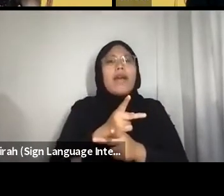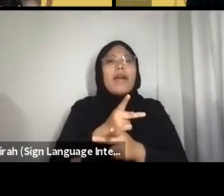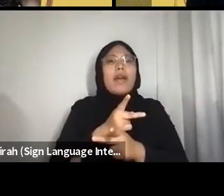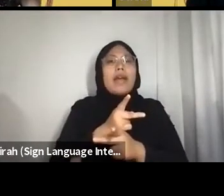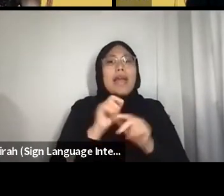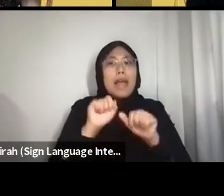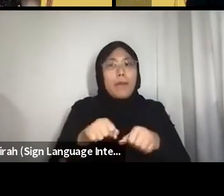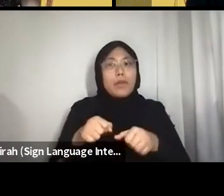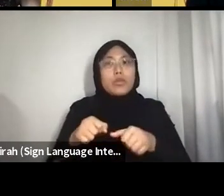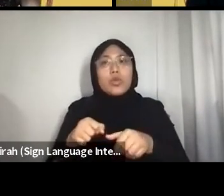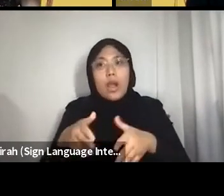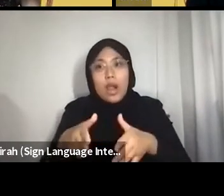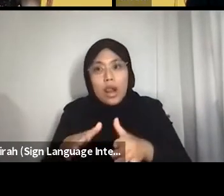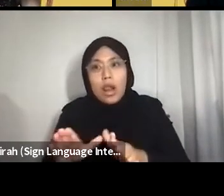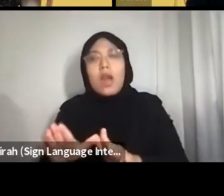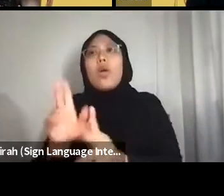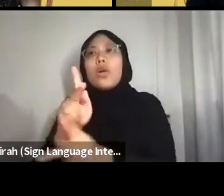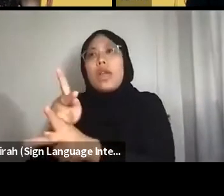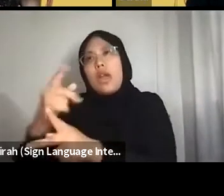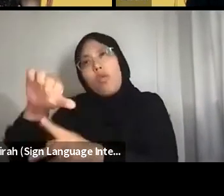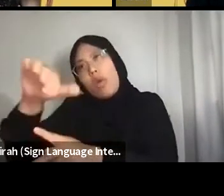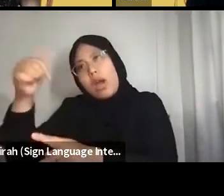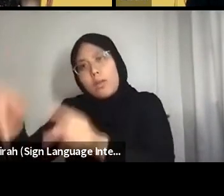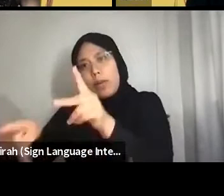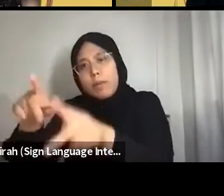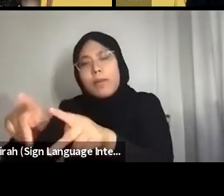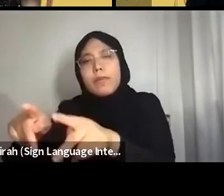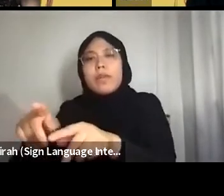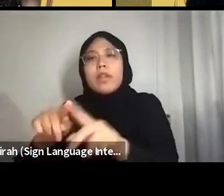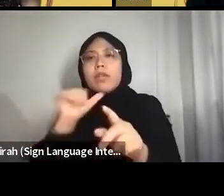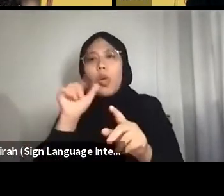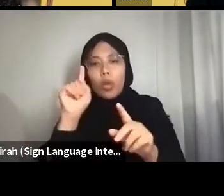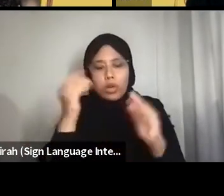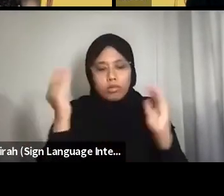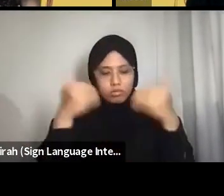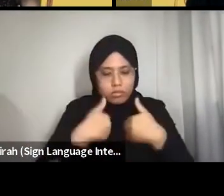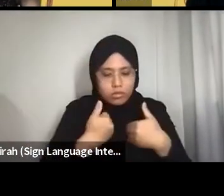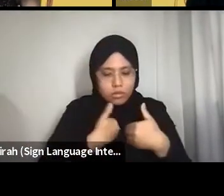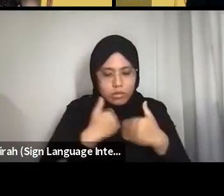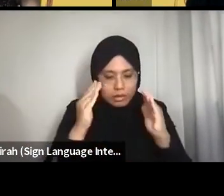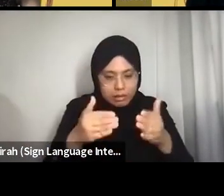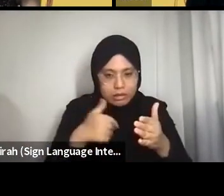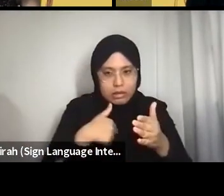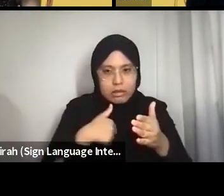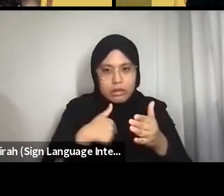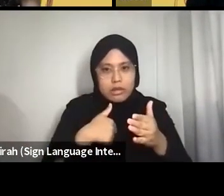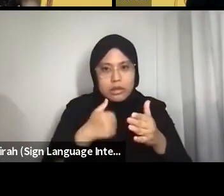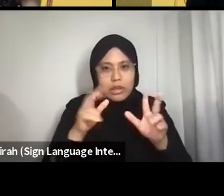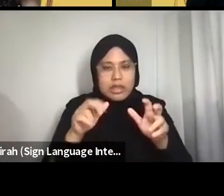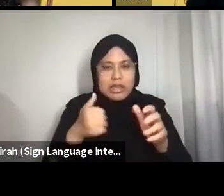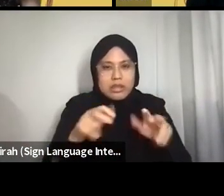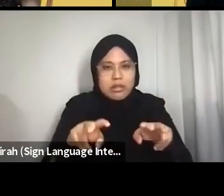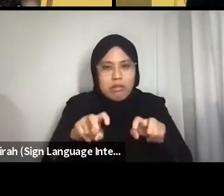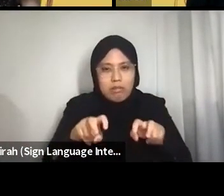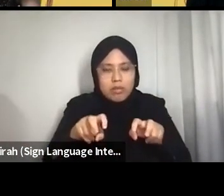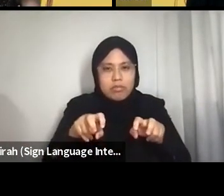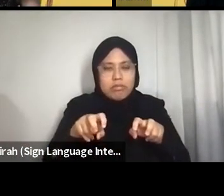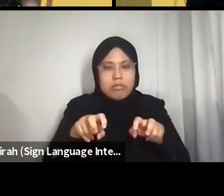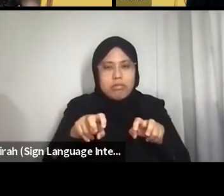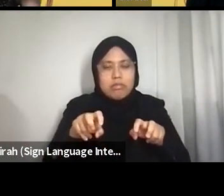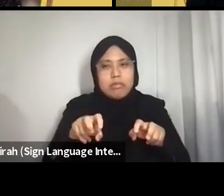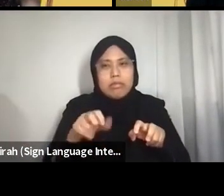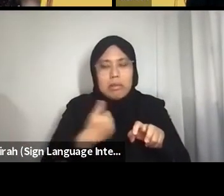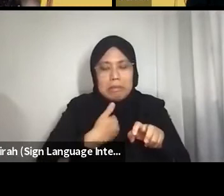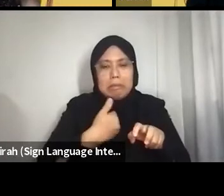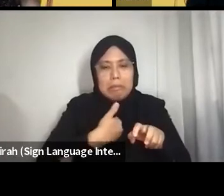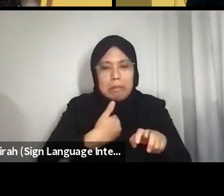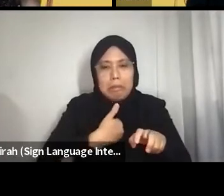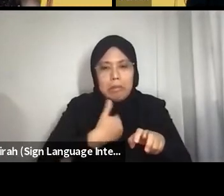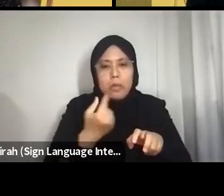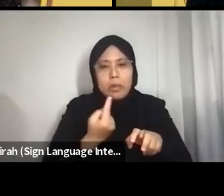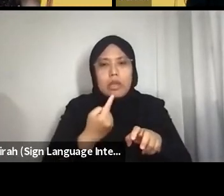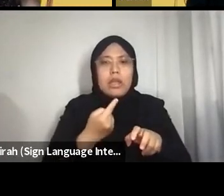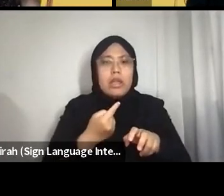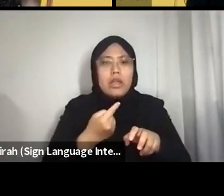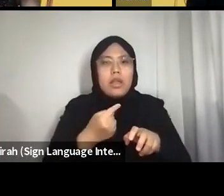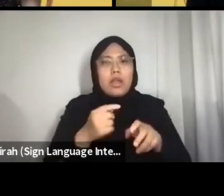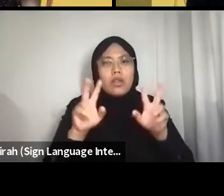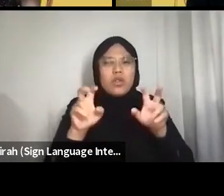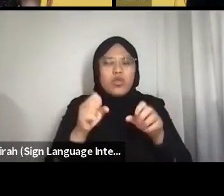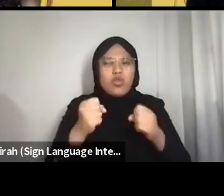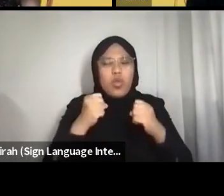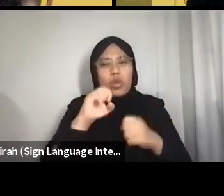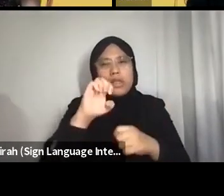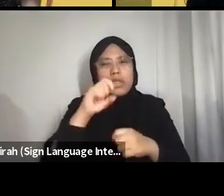rather than (taking) care of ourselves in a self-centered and very egotistical kind of way.